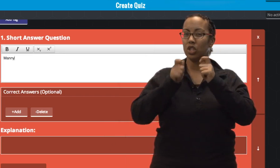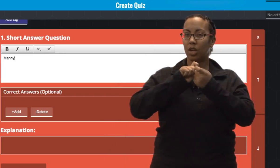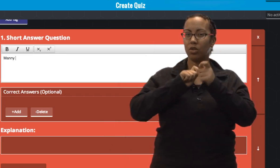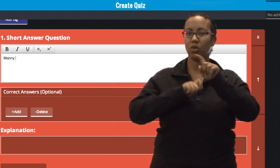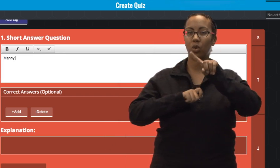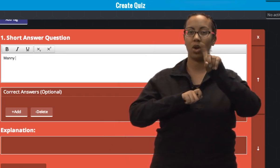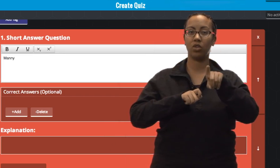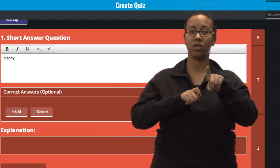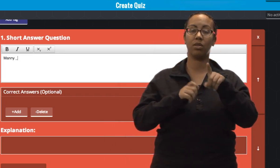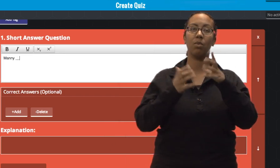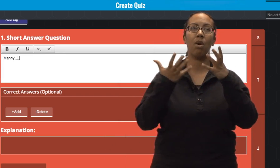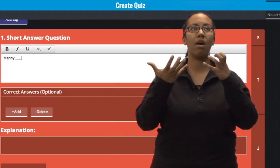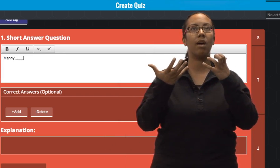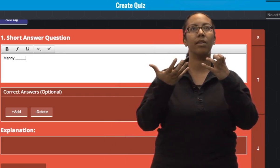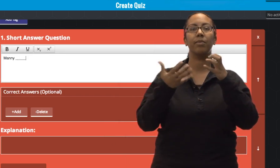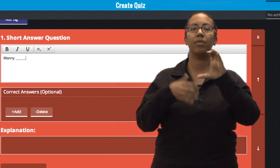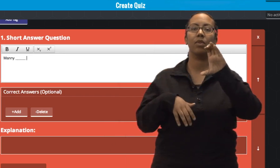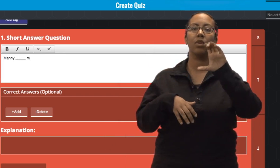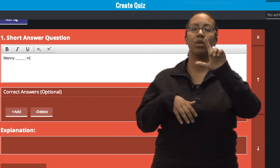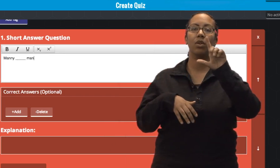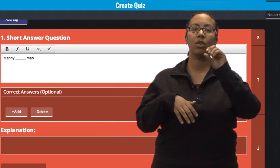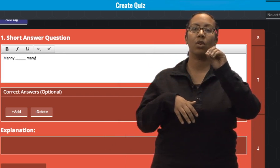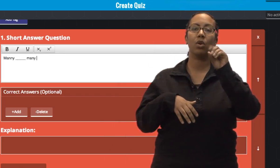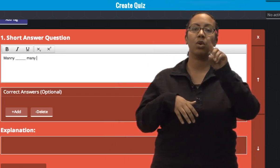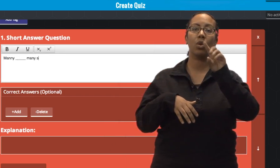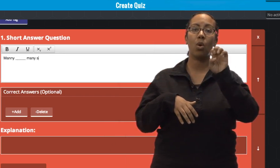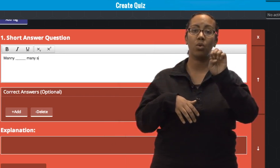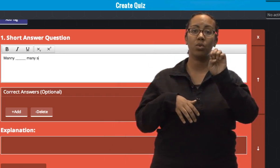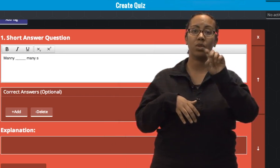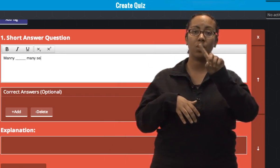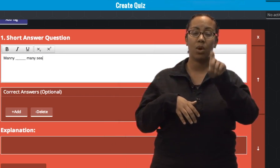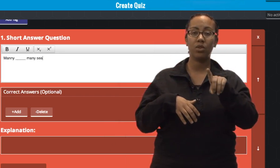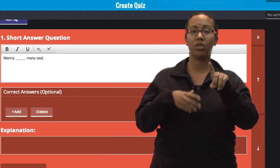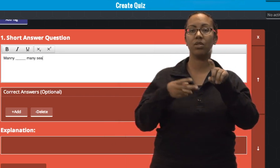Now suppose you want to change the question, and you want to have it